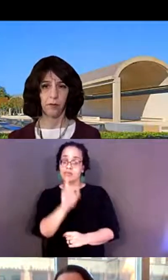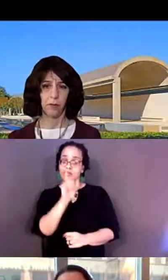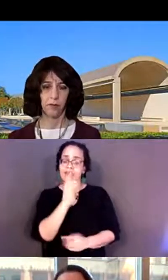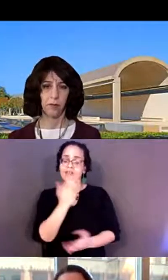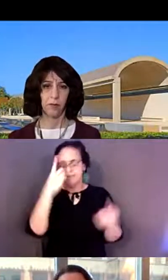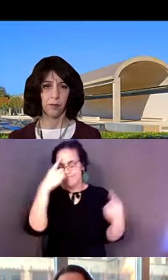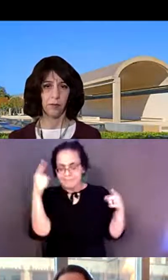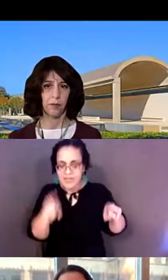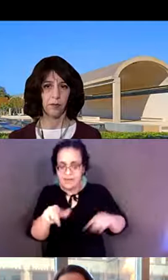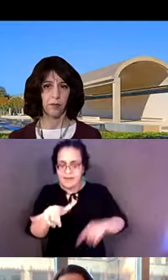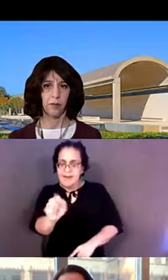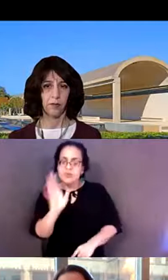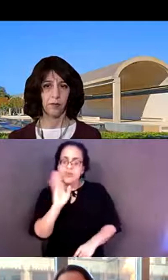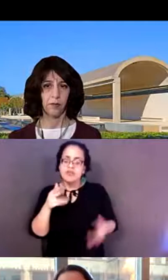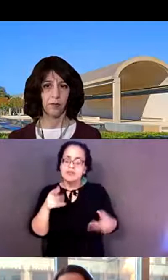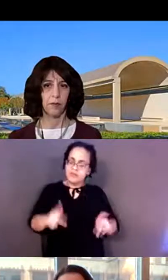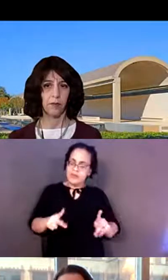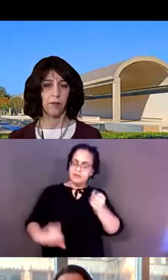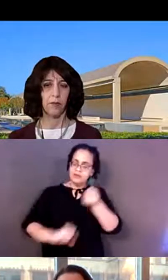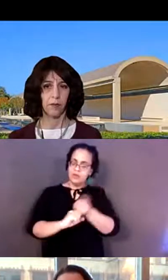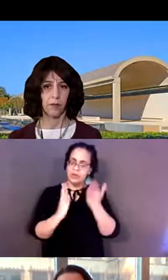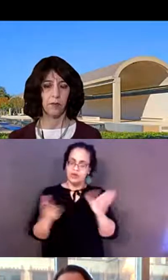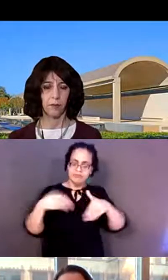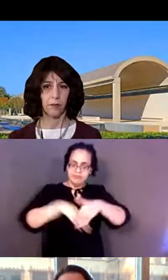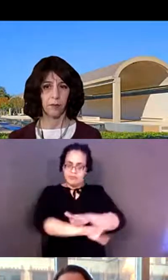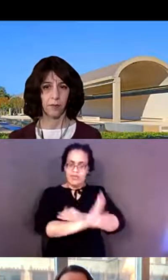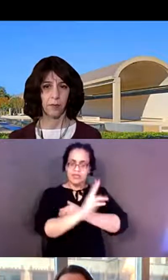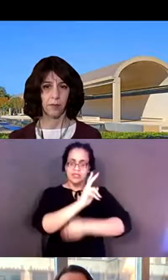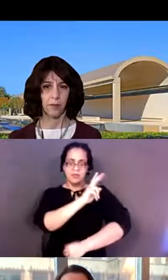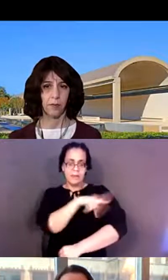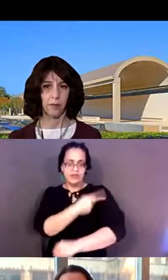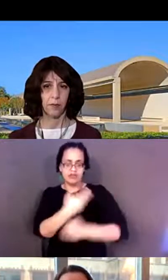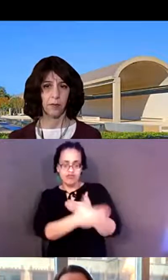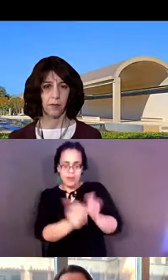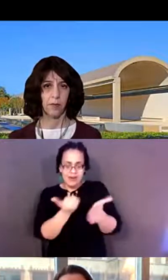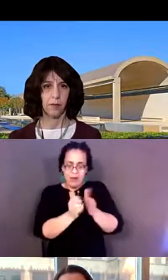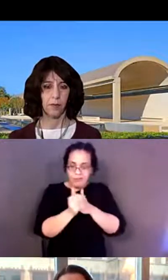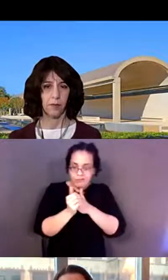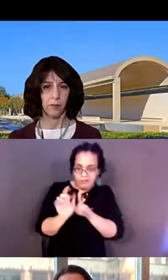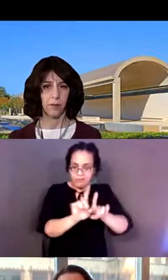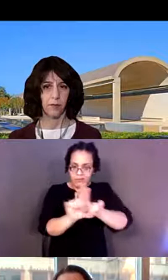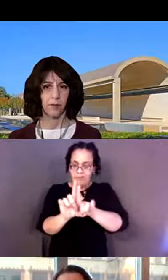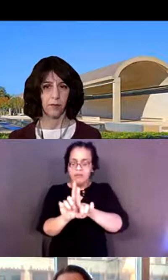have those support folks in the room helping patients navigate sometimes some